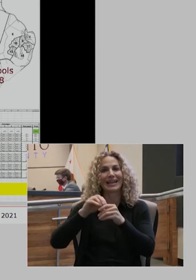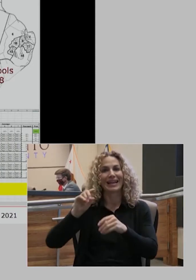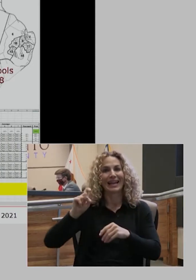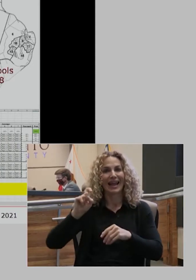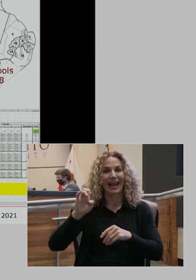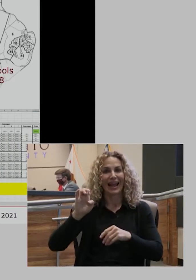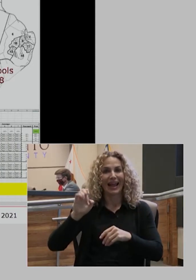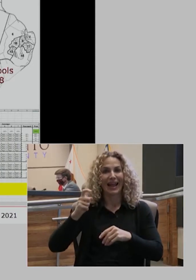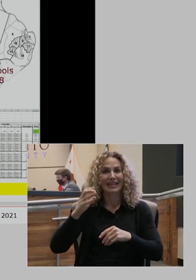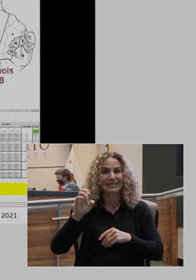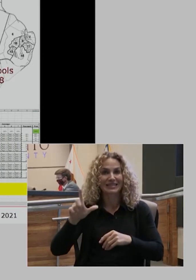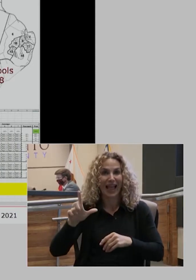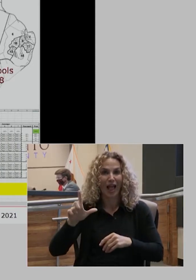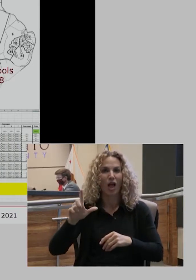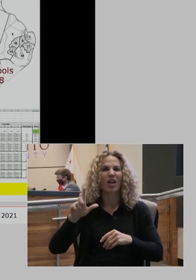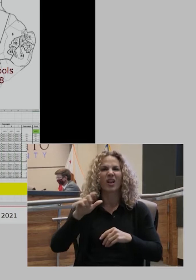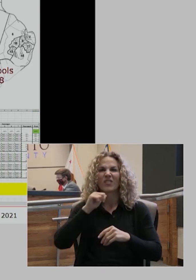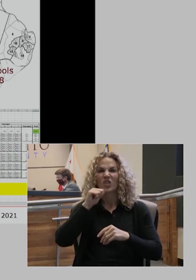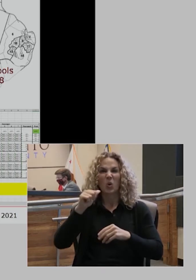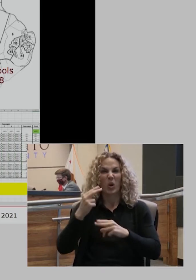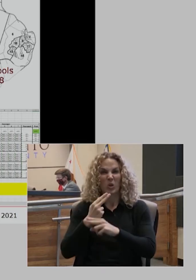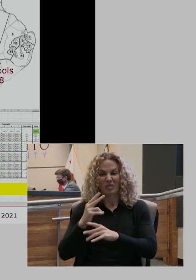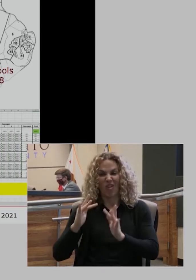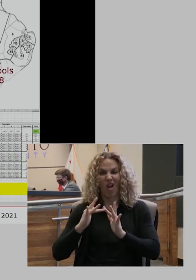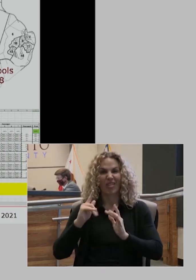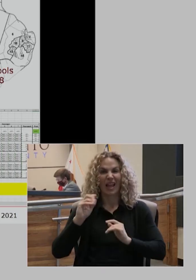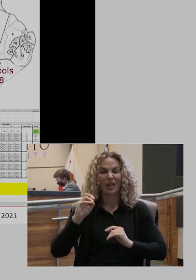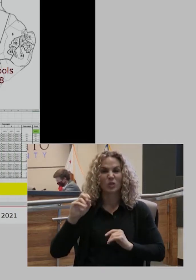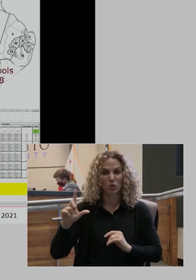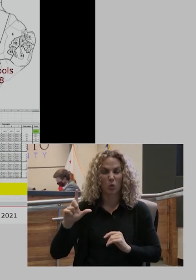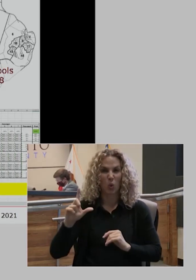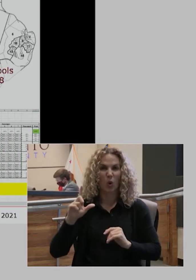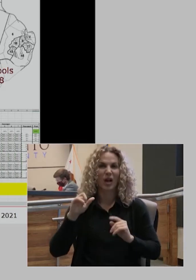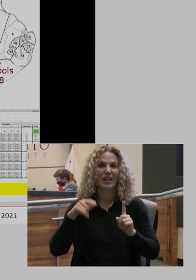THEN WE'LL HAVE PAPER AND EXCEL VERSION AND THEN, A VERY